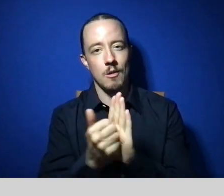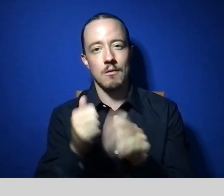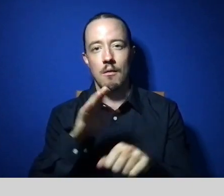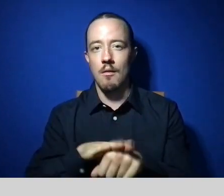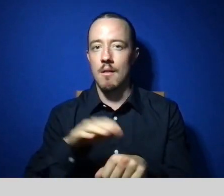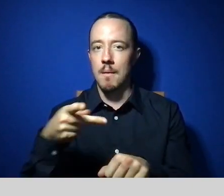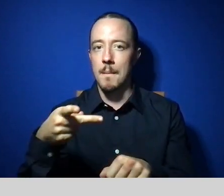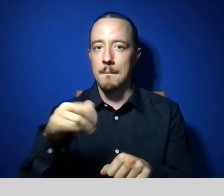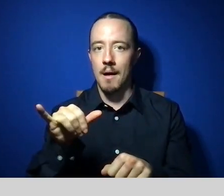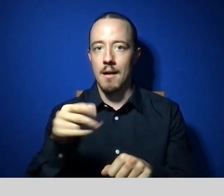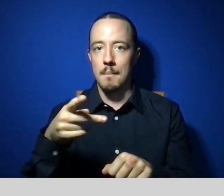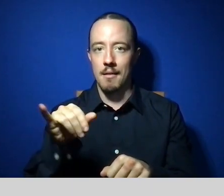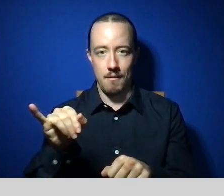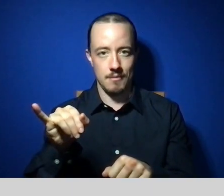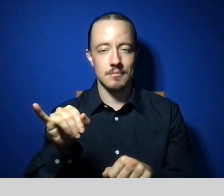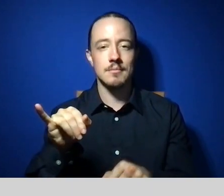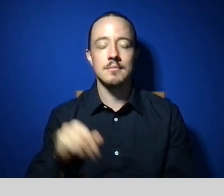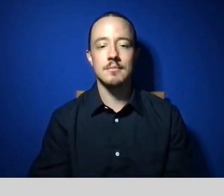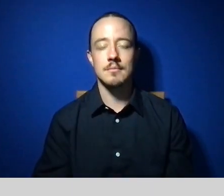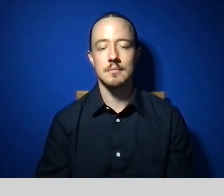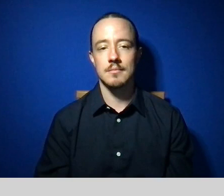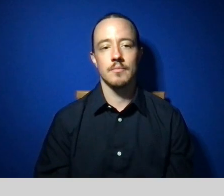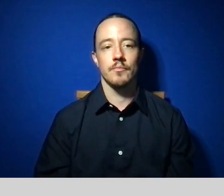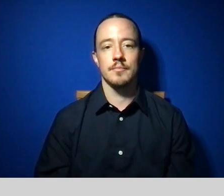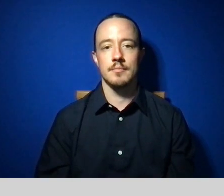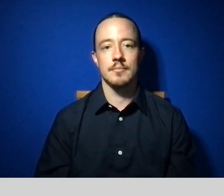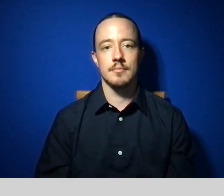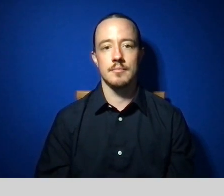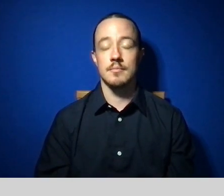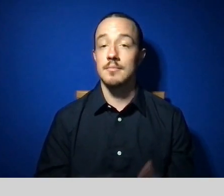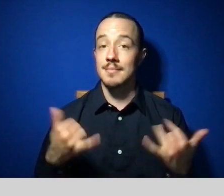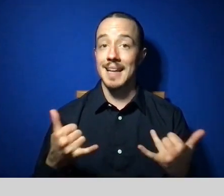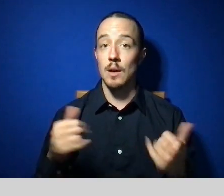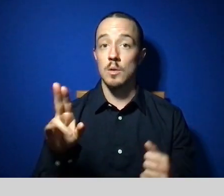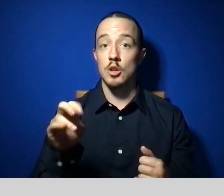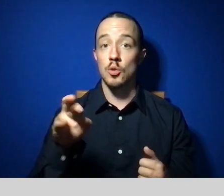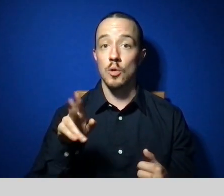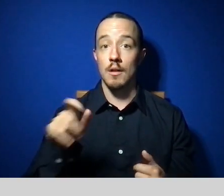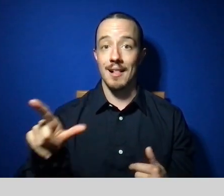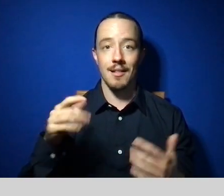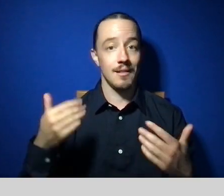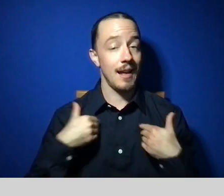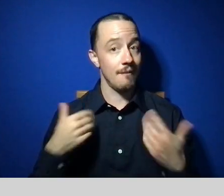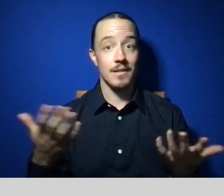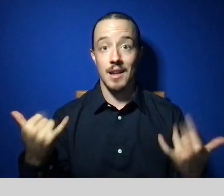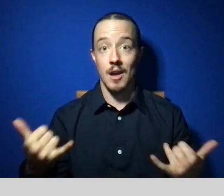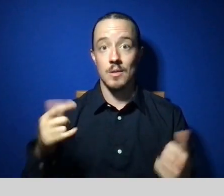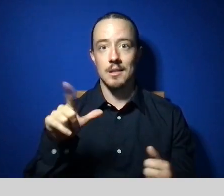It shows me the upload and it gives me a URL. And this is live on the internet right now. This is now a package which anyone